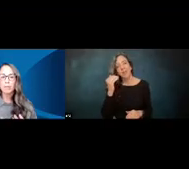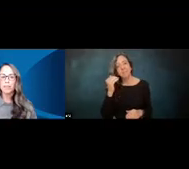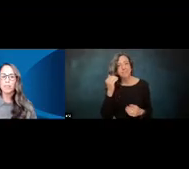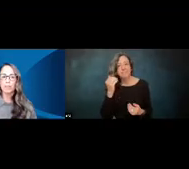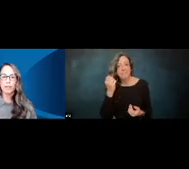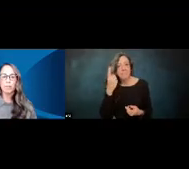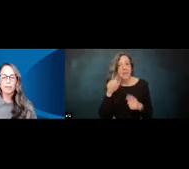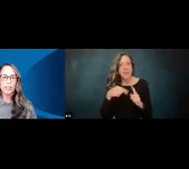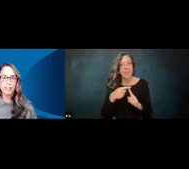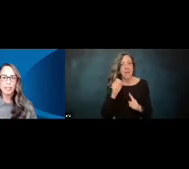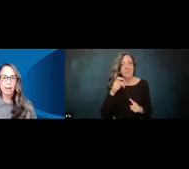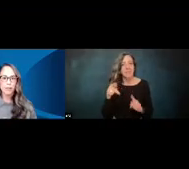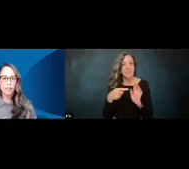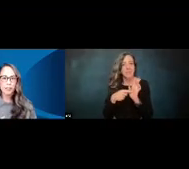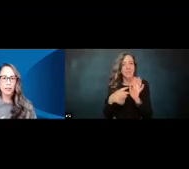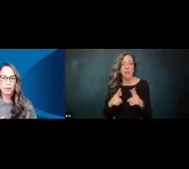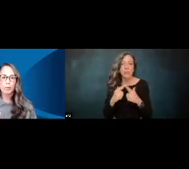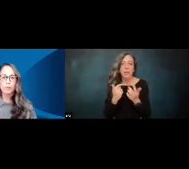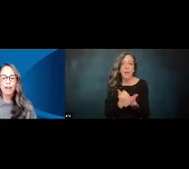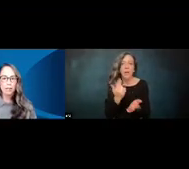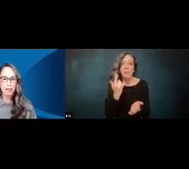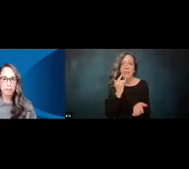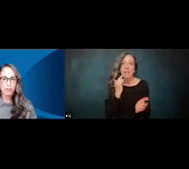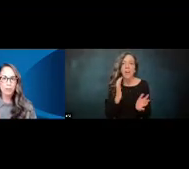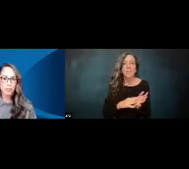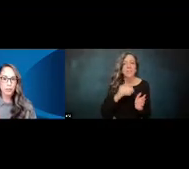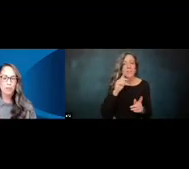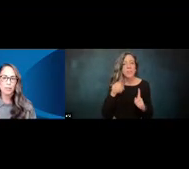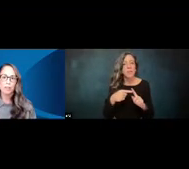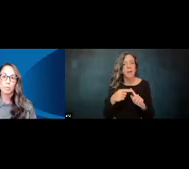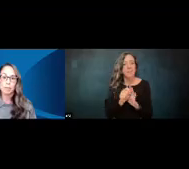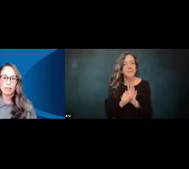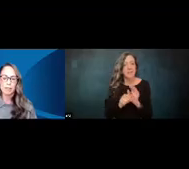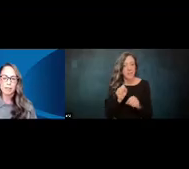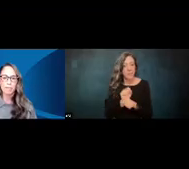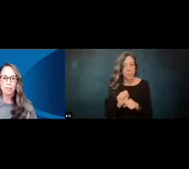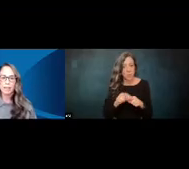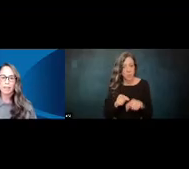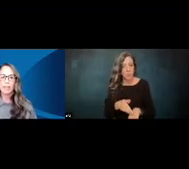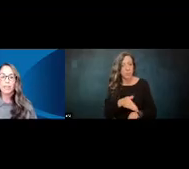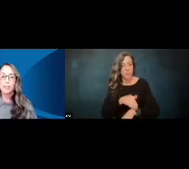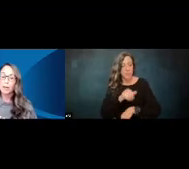Californians learn about the state's efforts to improve outcomes for students with disabilities.